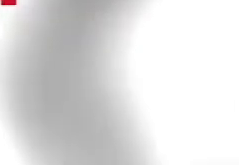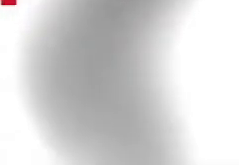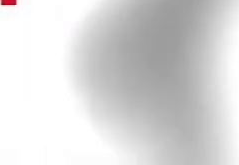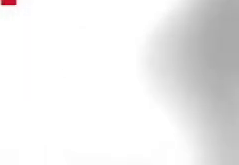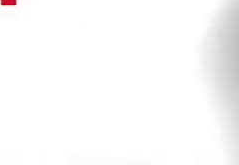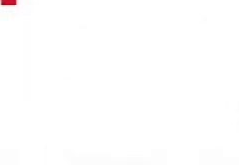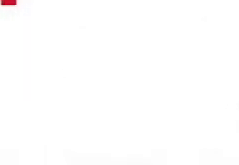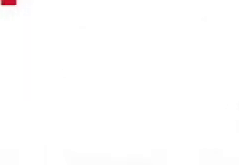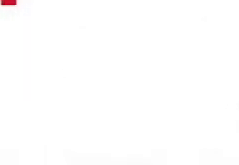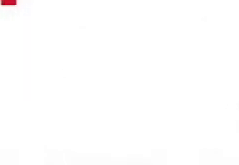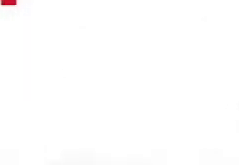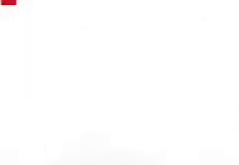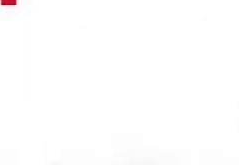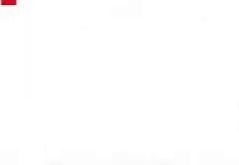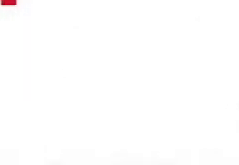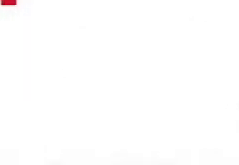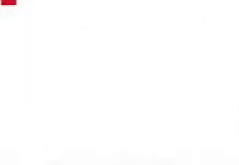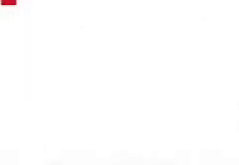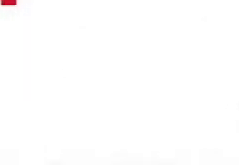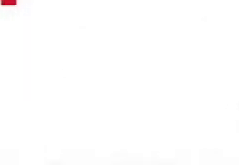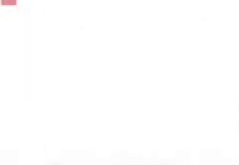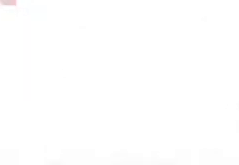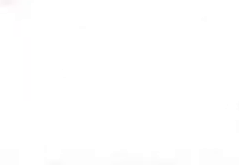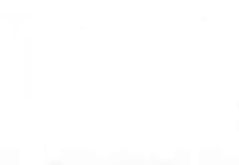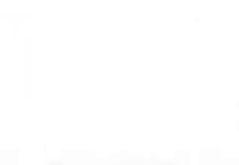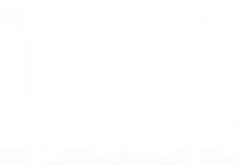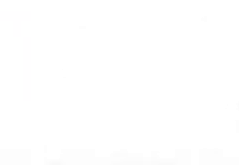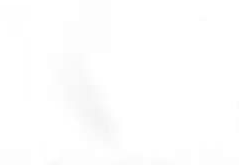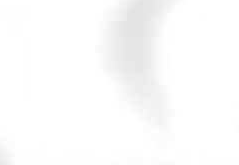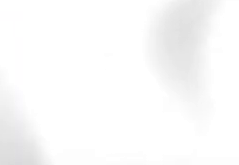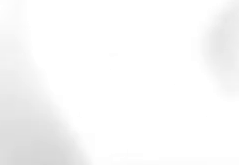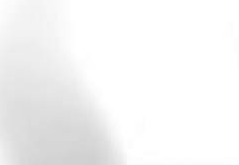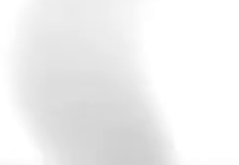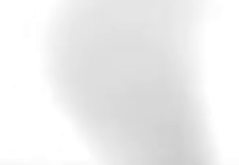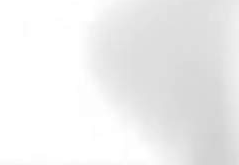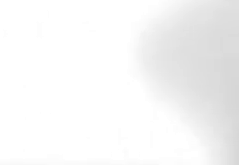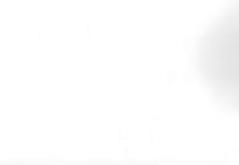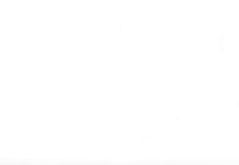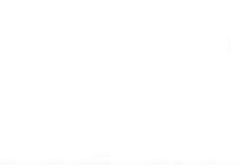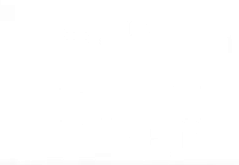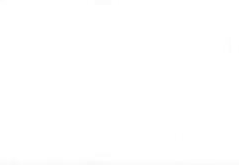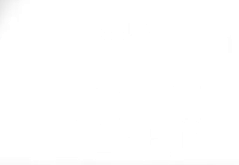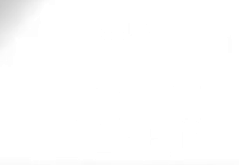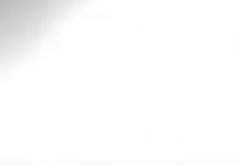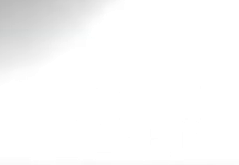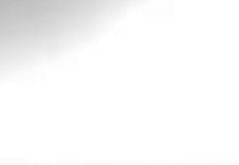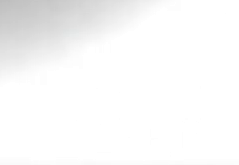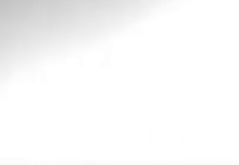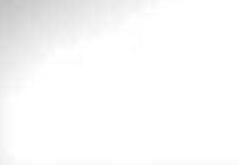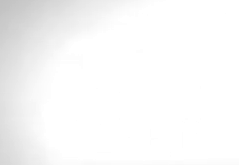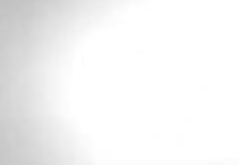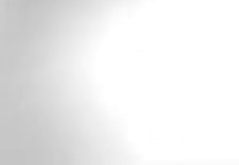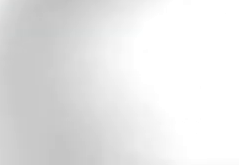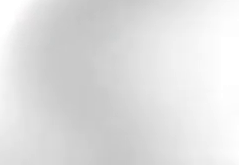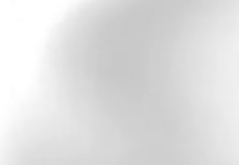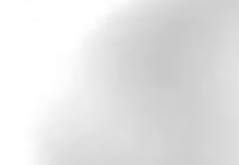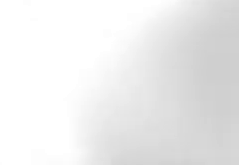it claiming to be alive, really, all